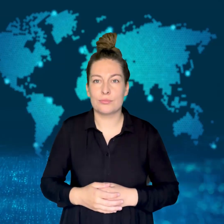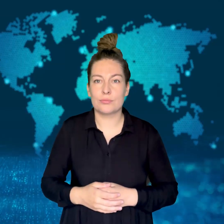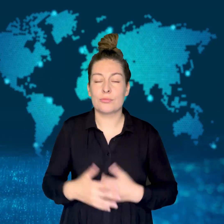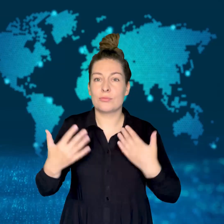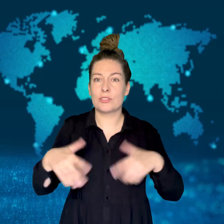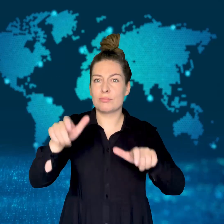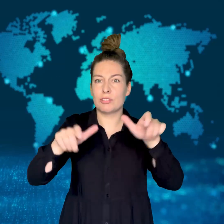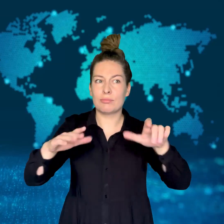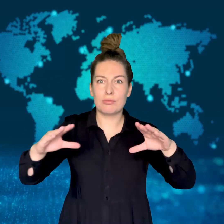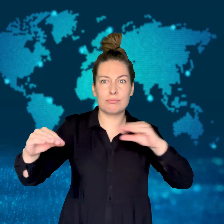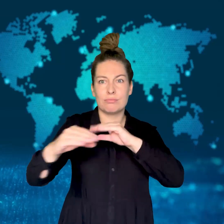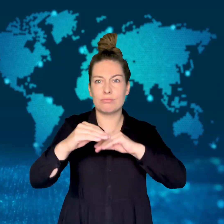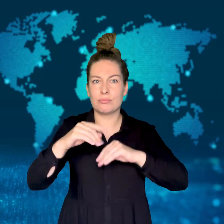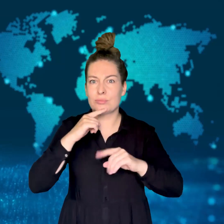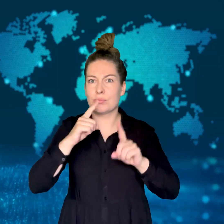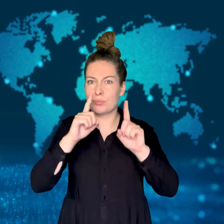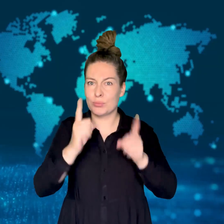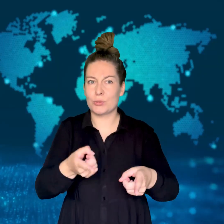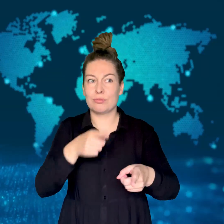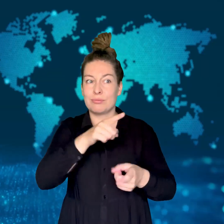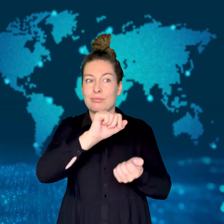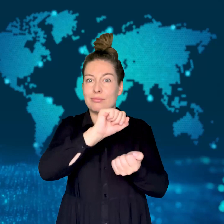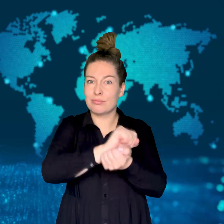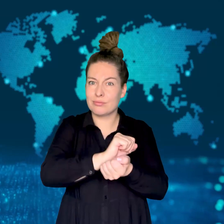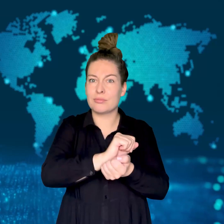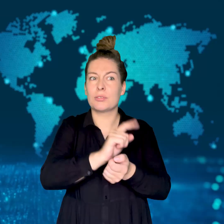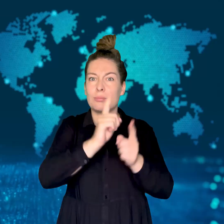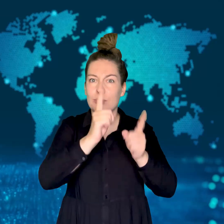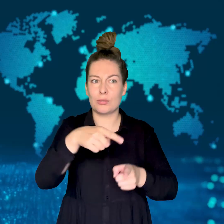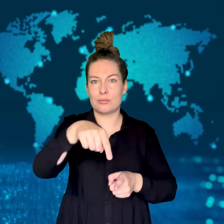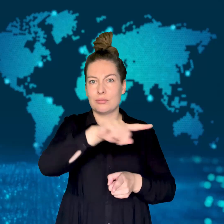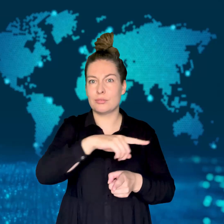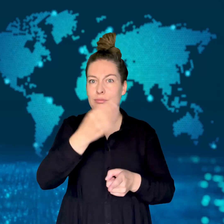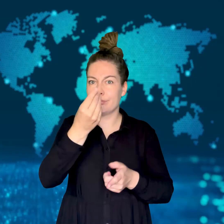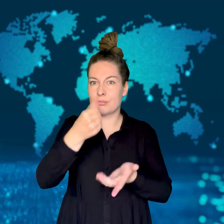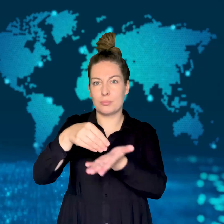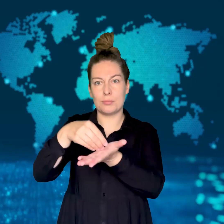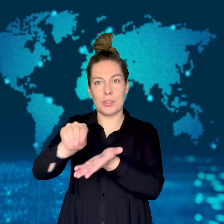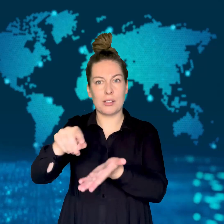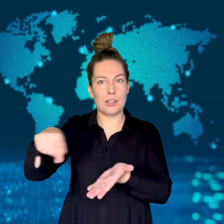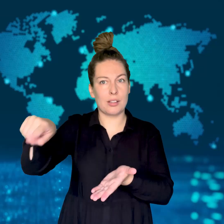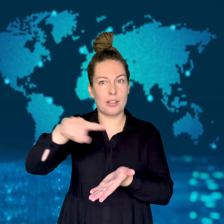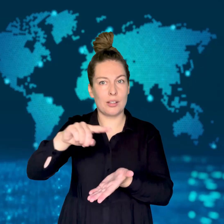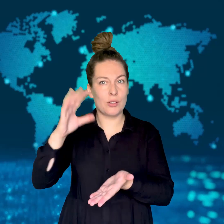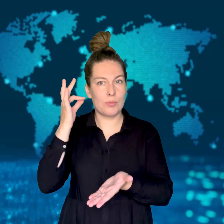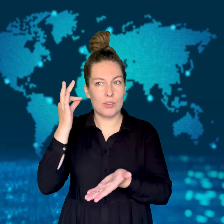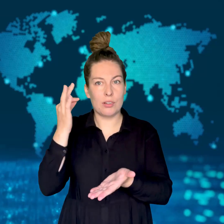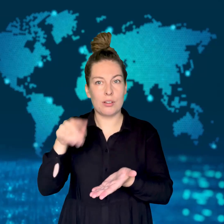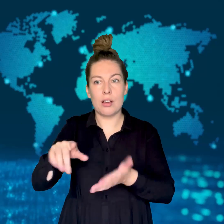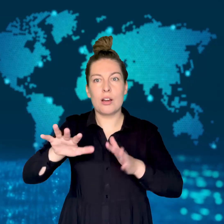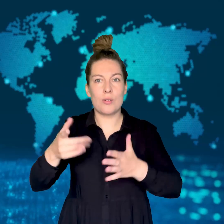There have been calls for some sort of compensation for